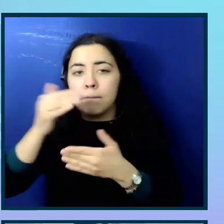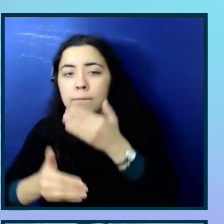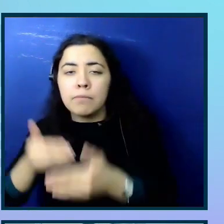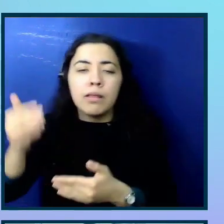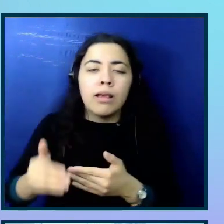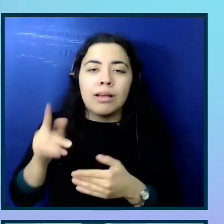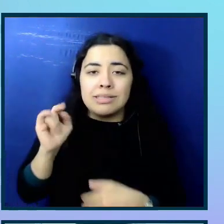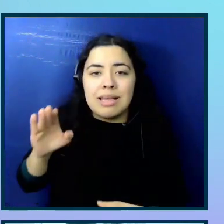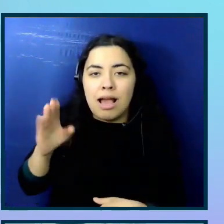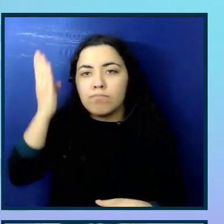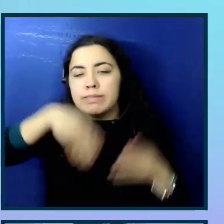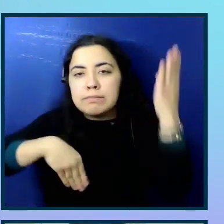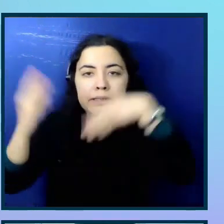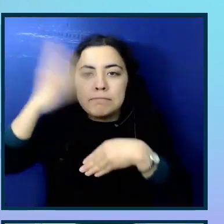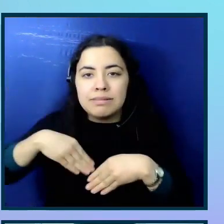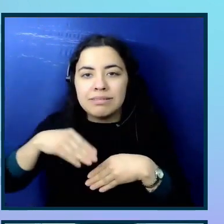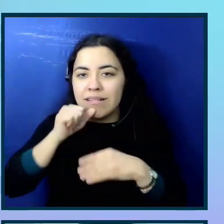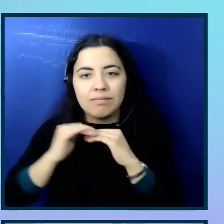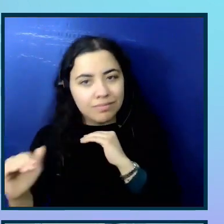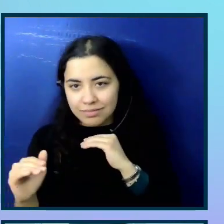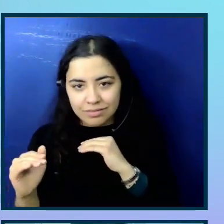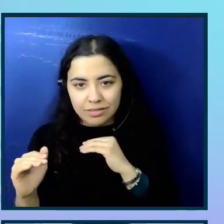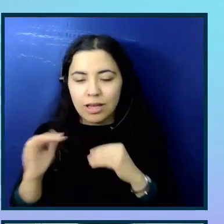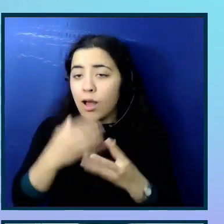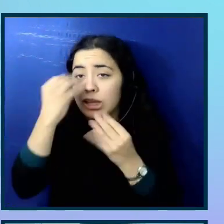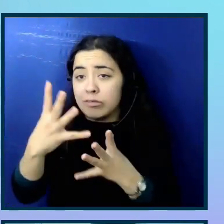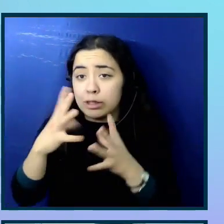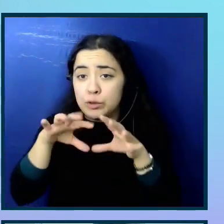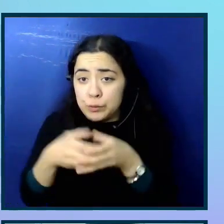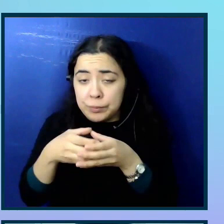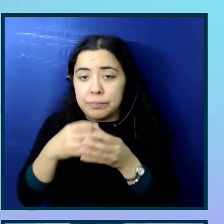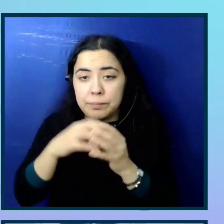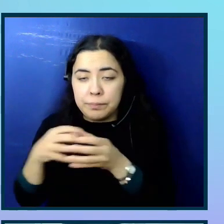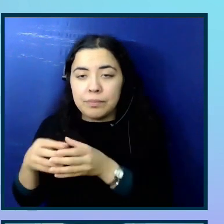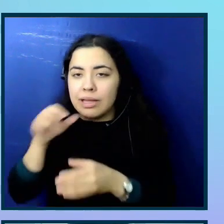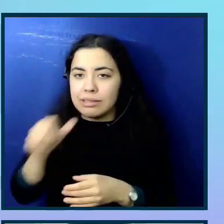and our information groupings were not intuitive skip the details for now, but it was very useful